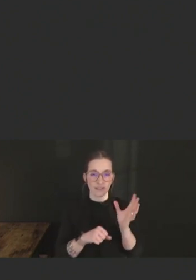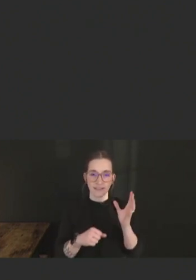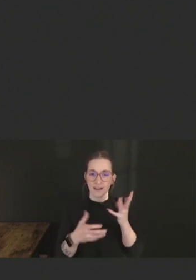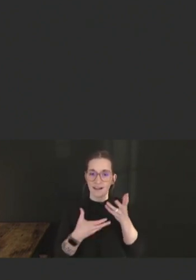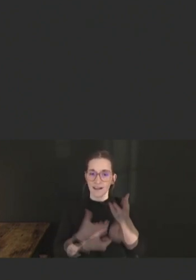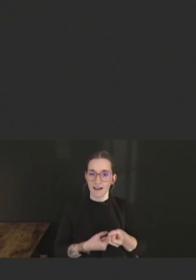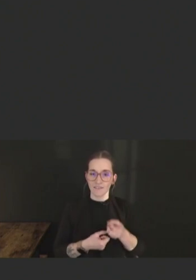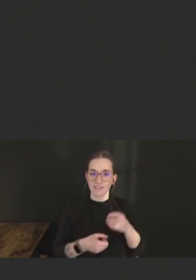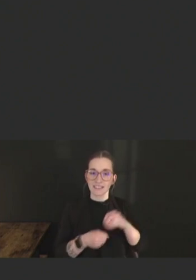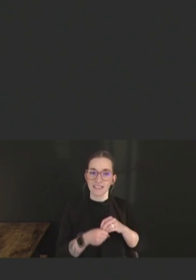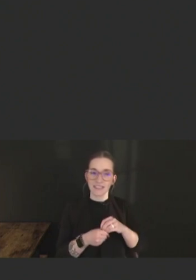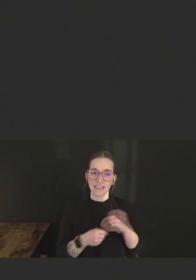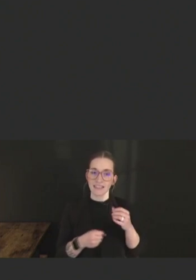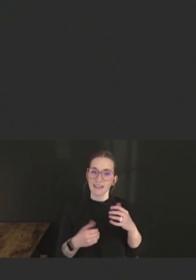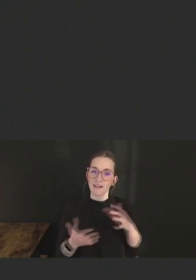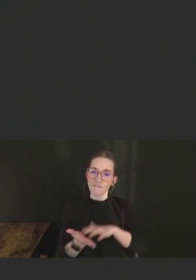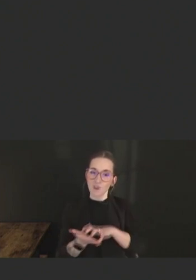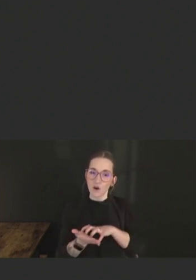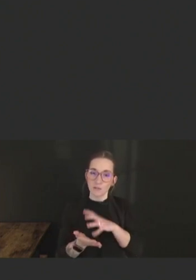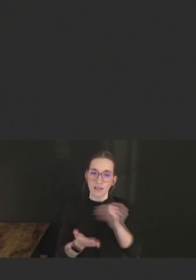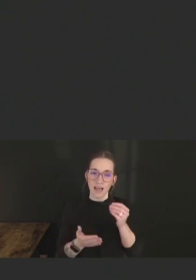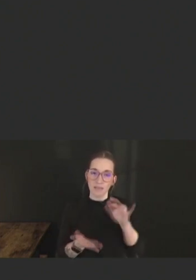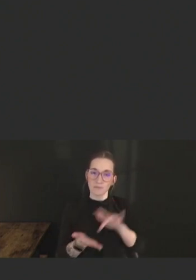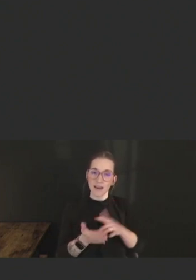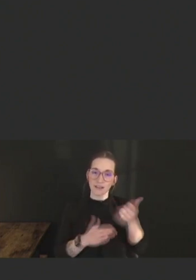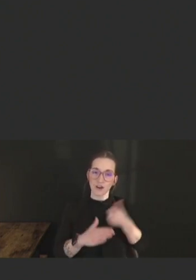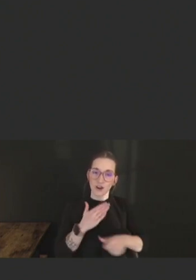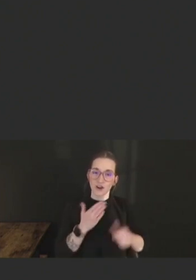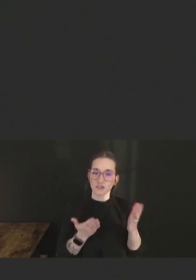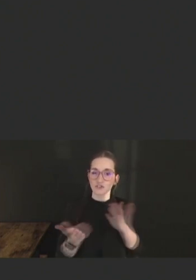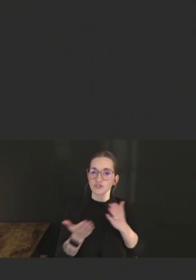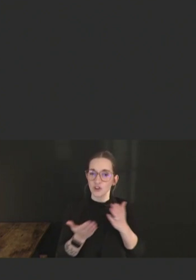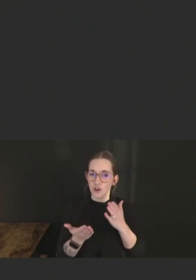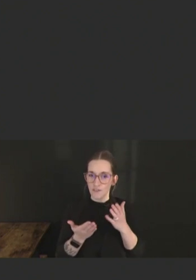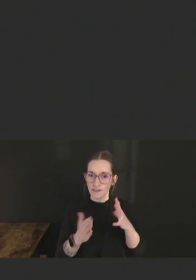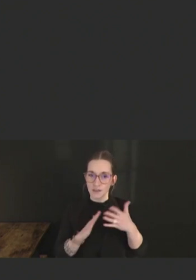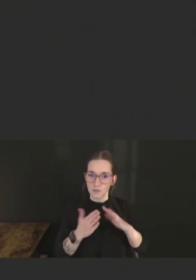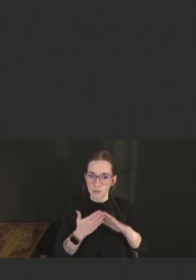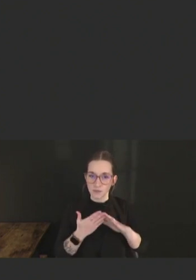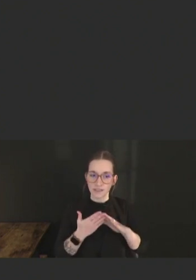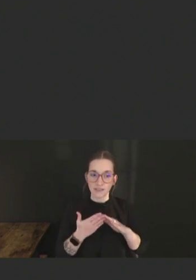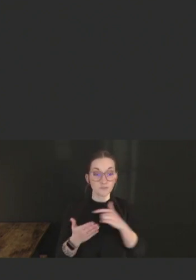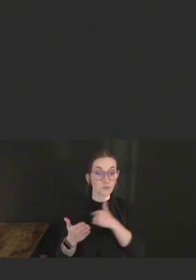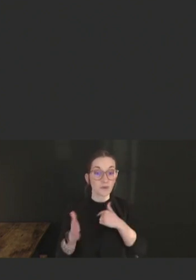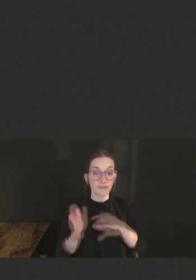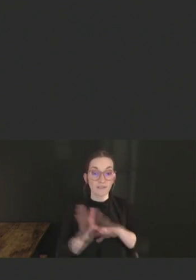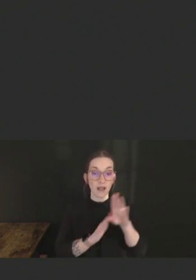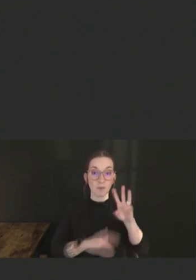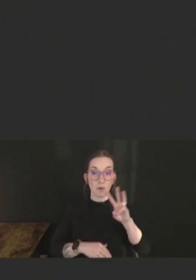And as part of this project, NACCHO developed a micro website that houses a resource repository